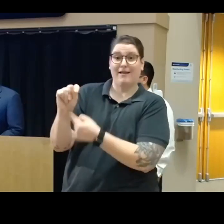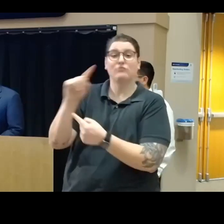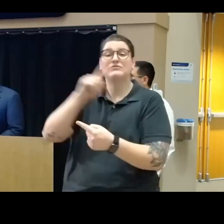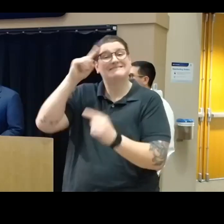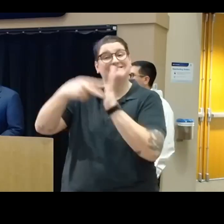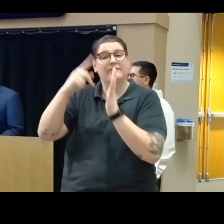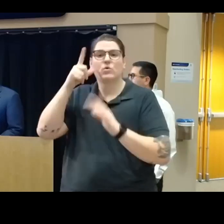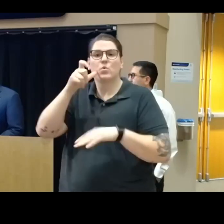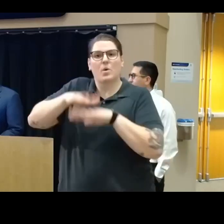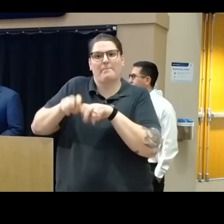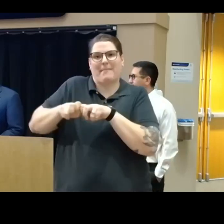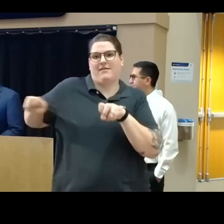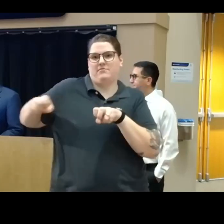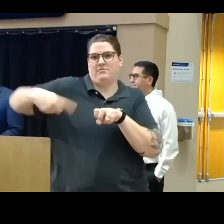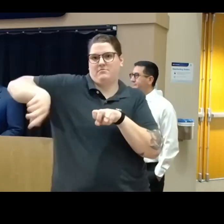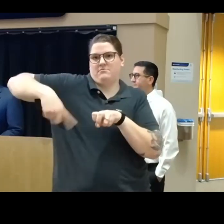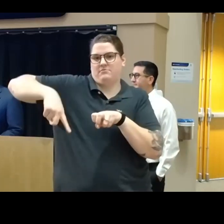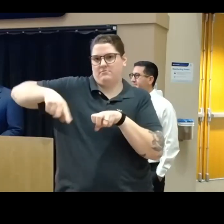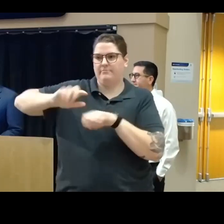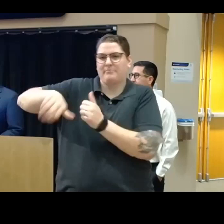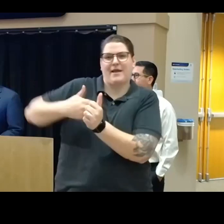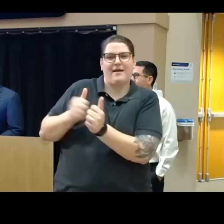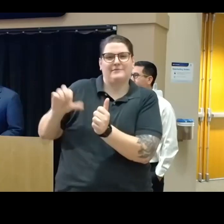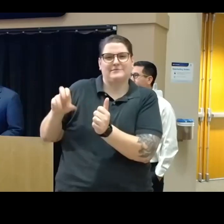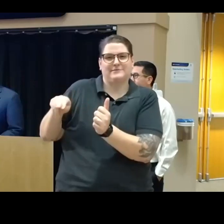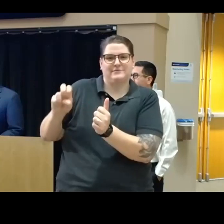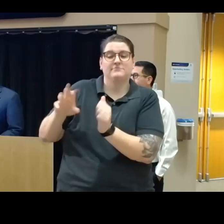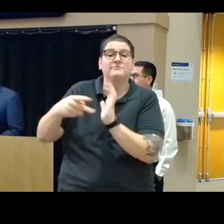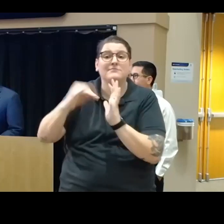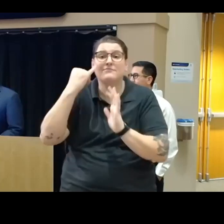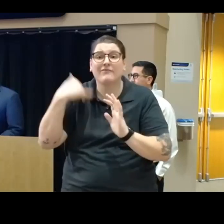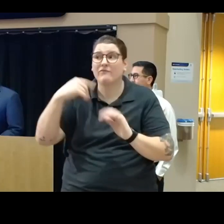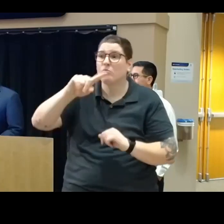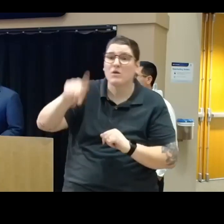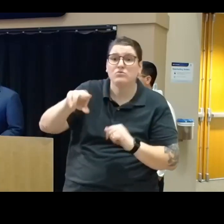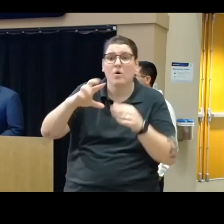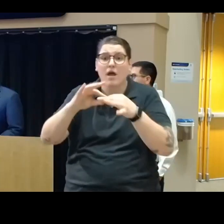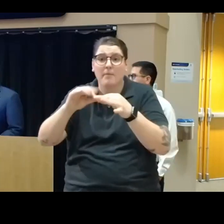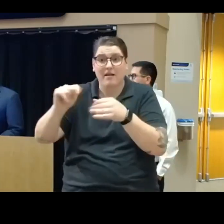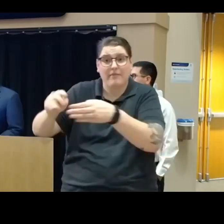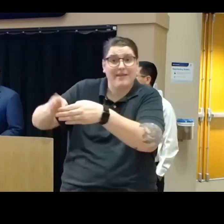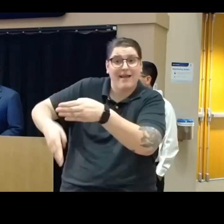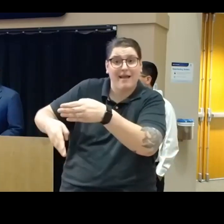but we do hope that people have questions and or comments at the end and if you do put them in the